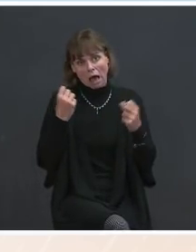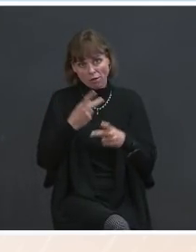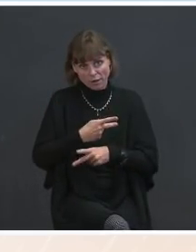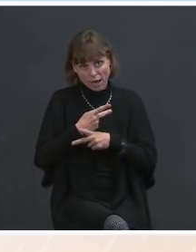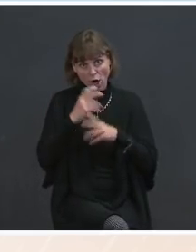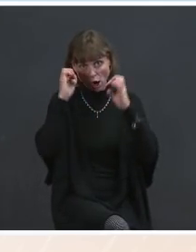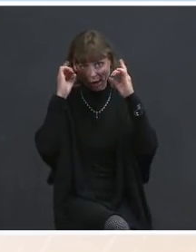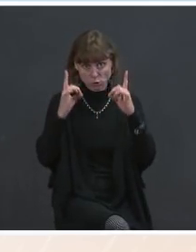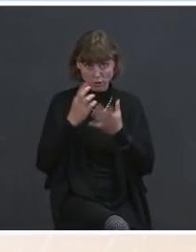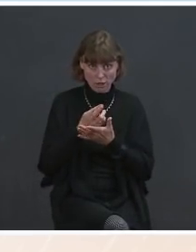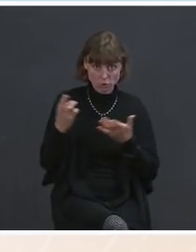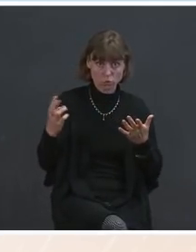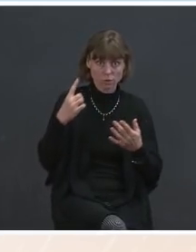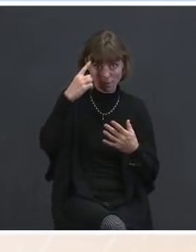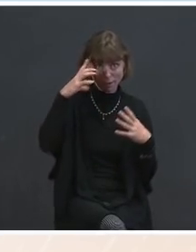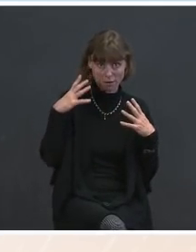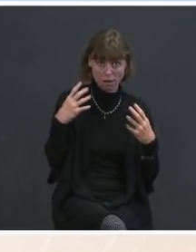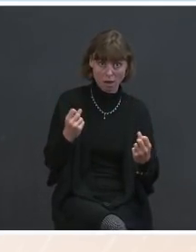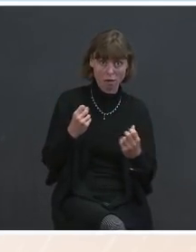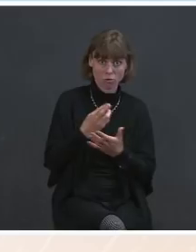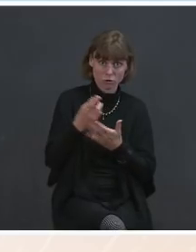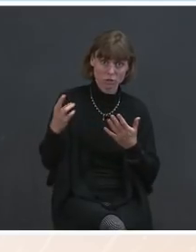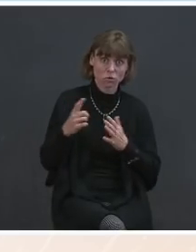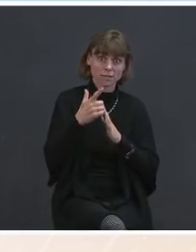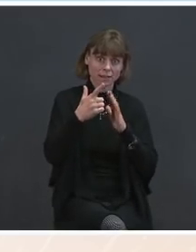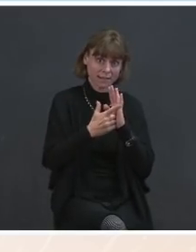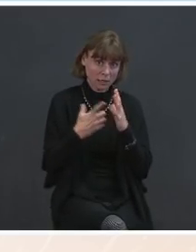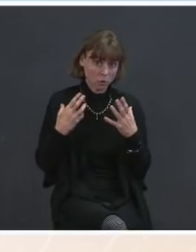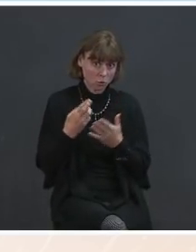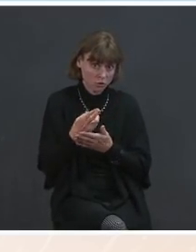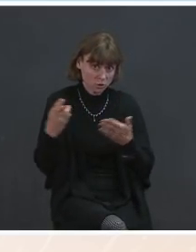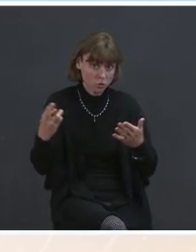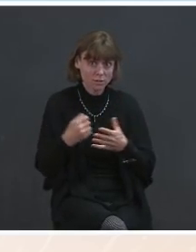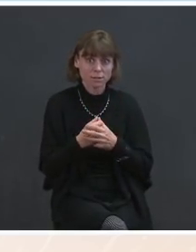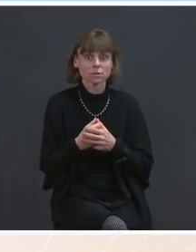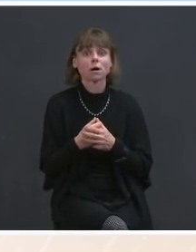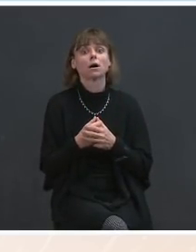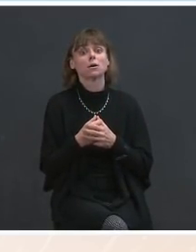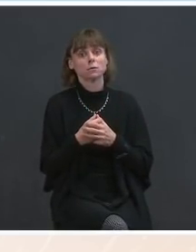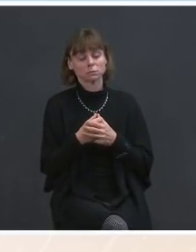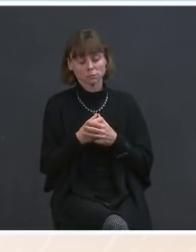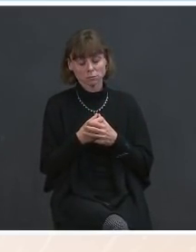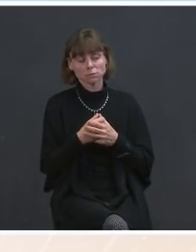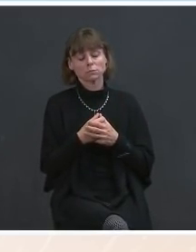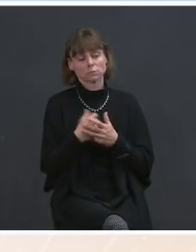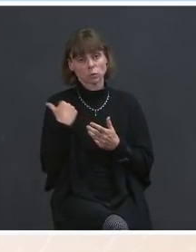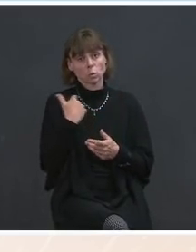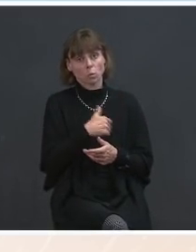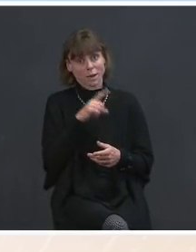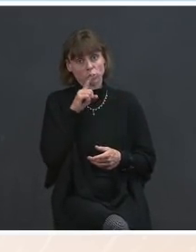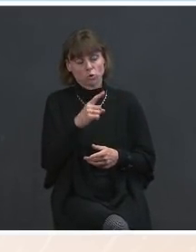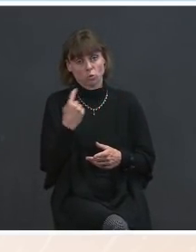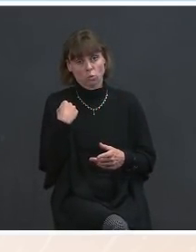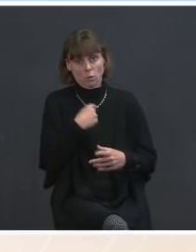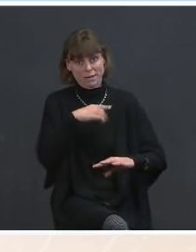mental health resources, legal resources. And certainly, we would ensure that we are meeting the standard that we have set out,